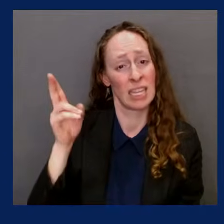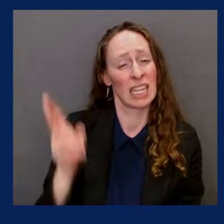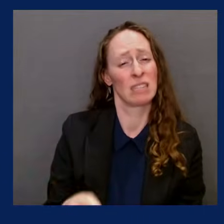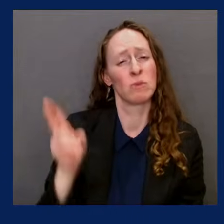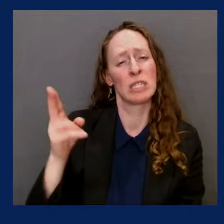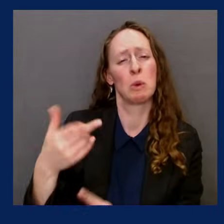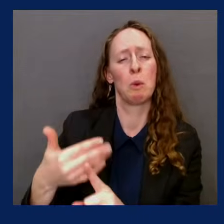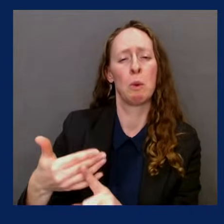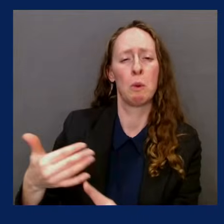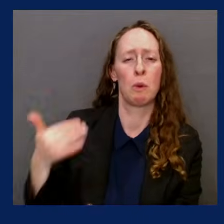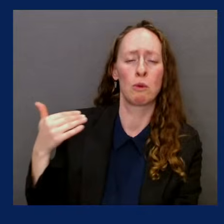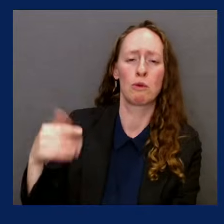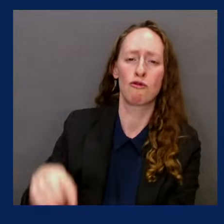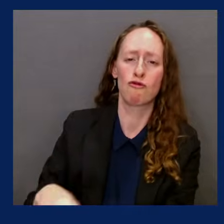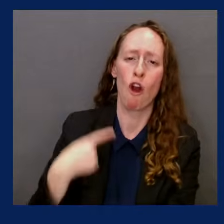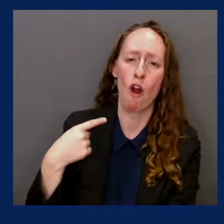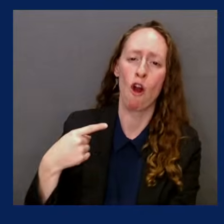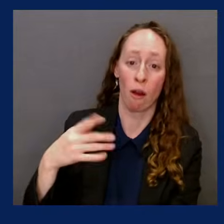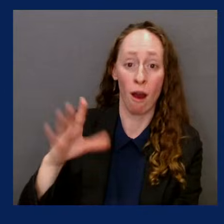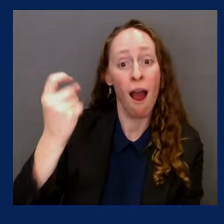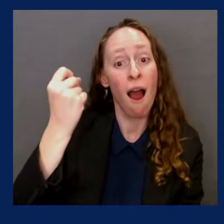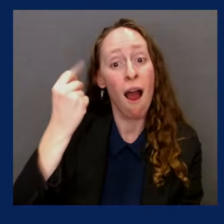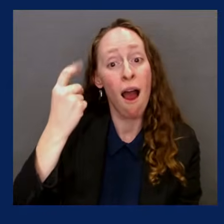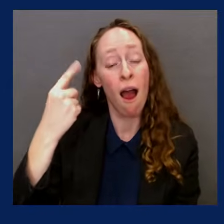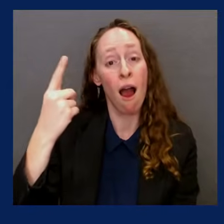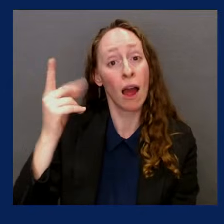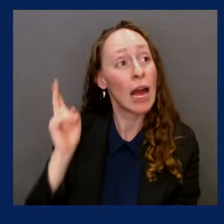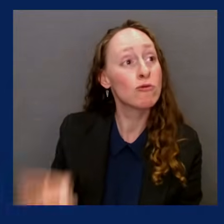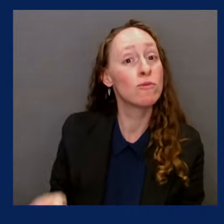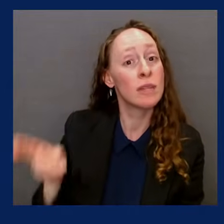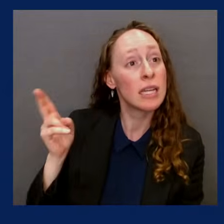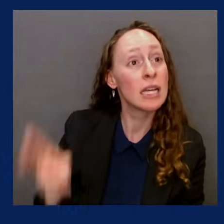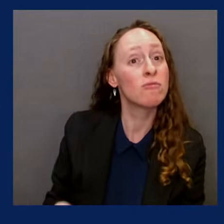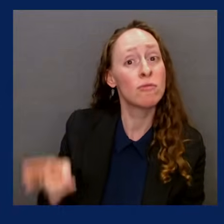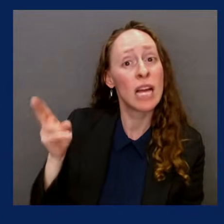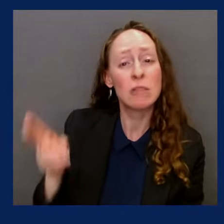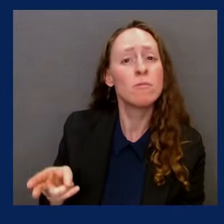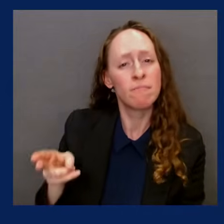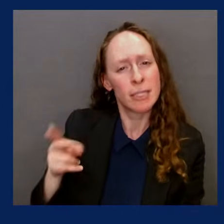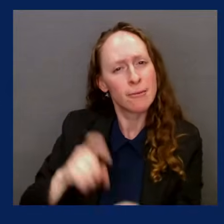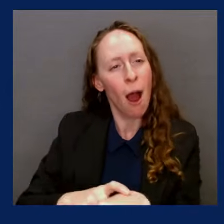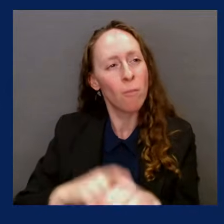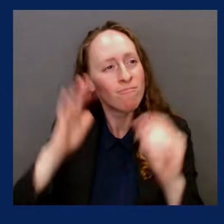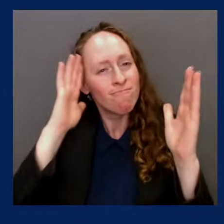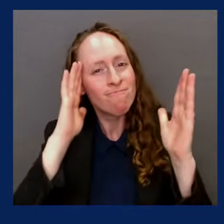We're united by a determination to overcome the challenges that we face, and we share an ambition